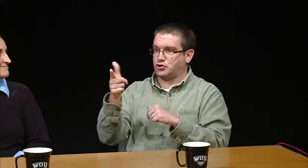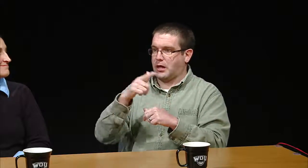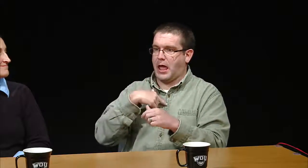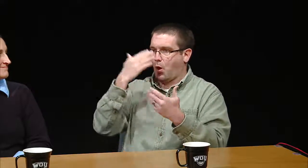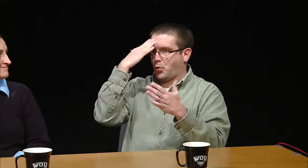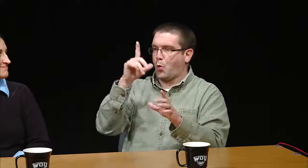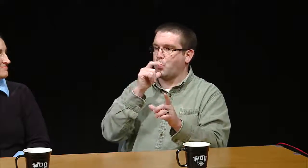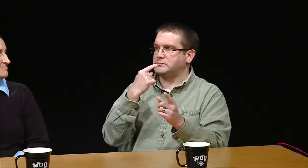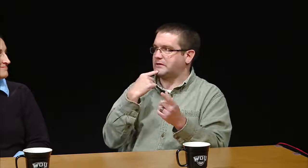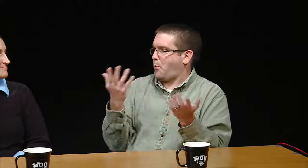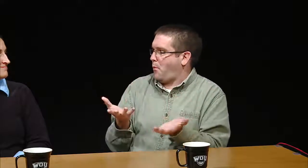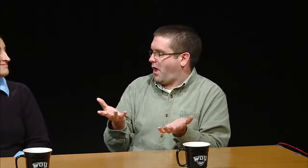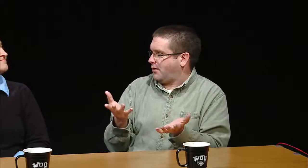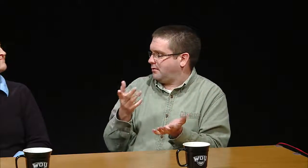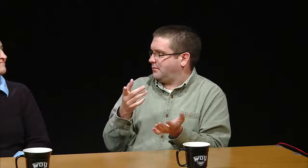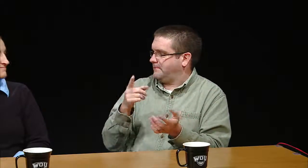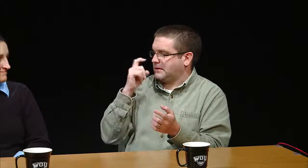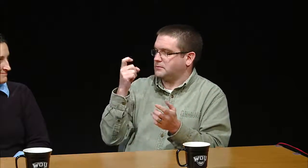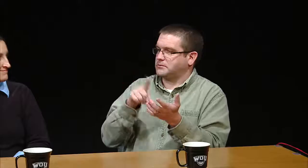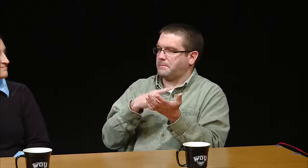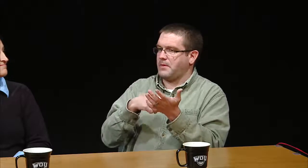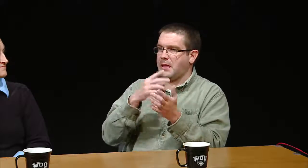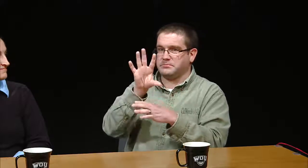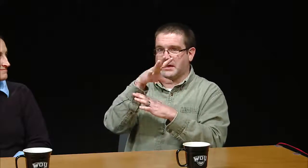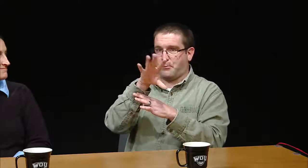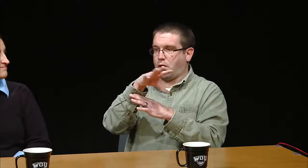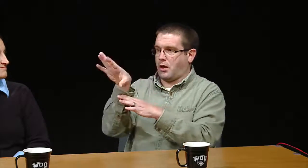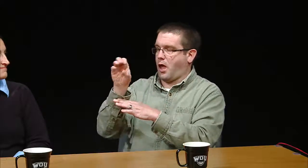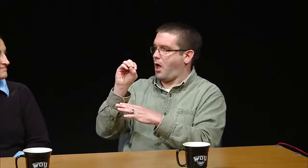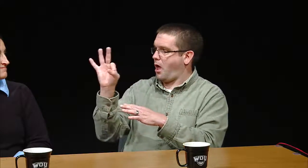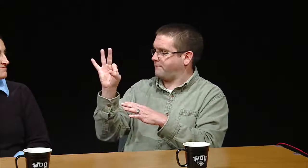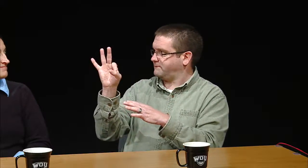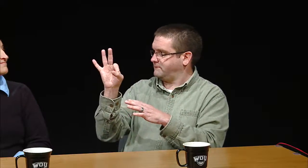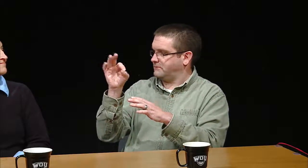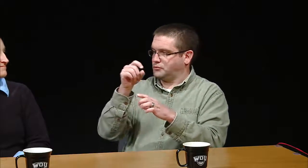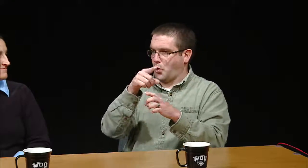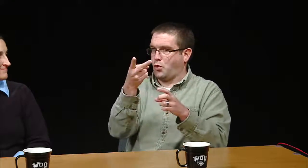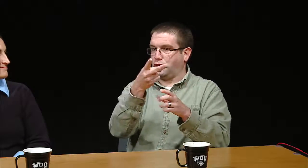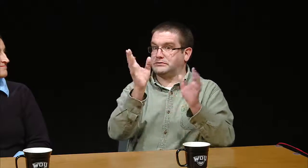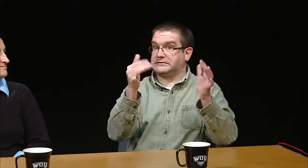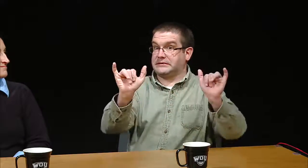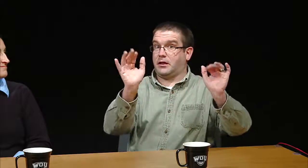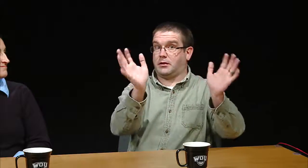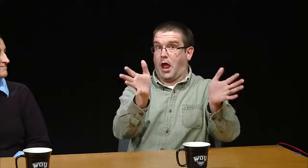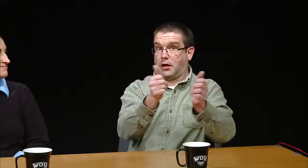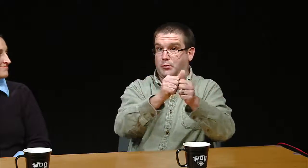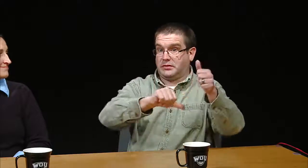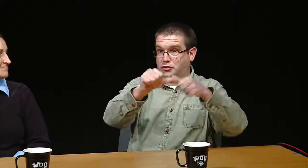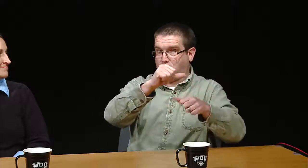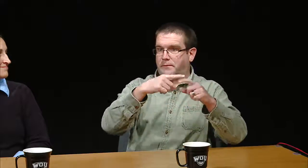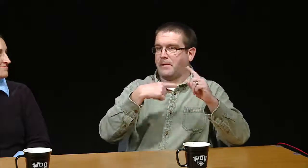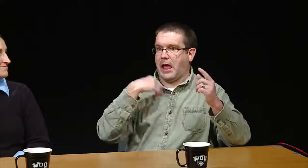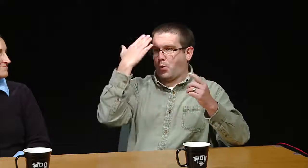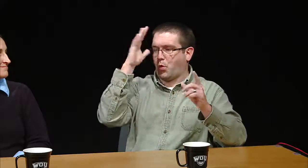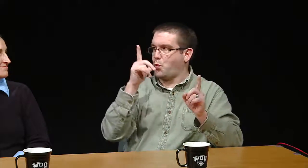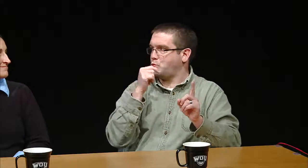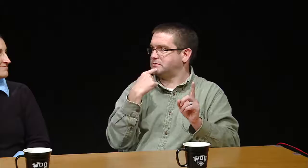"I captioned that! I remember that!" That's what I love about it. Nice. Yeah, for my process it's a little bit different,